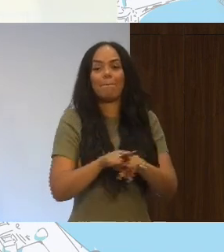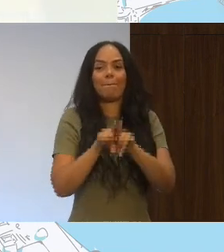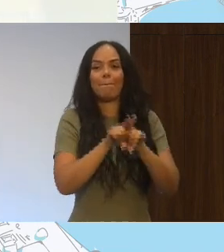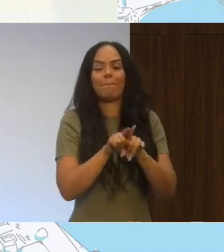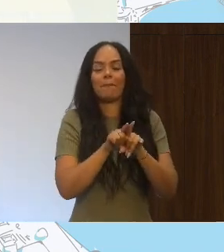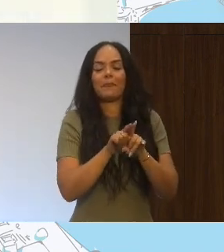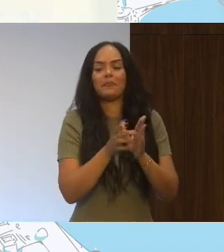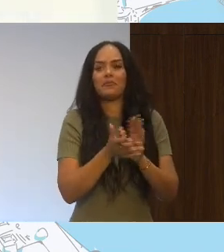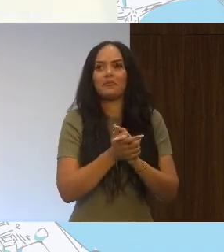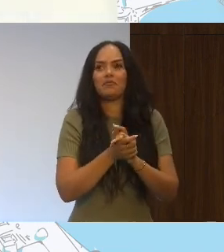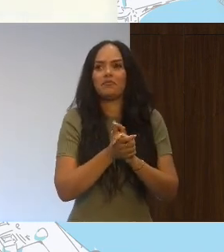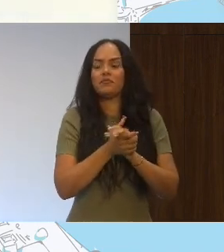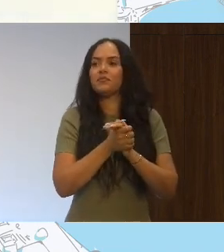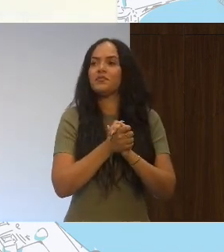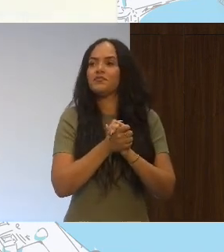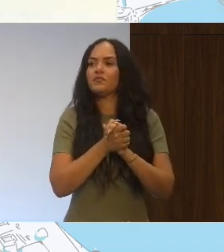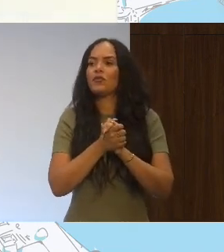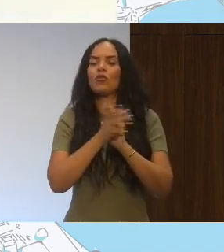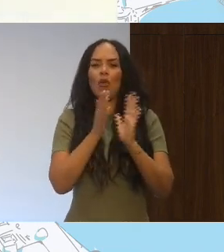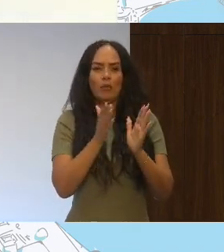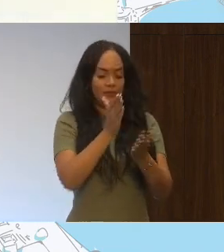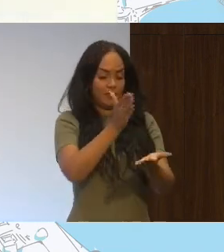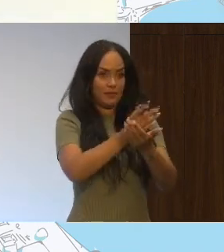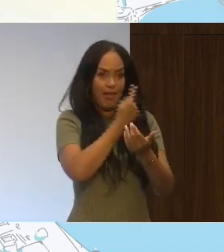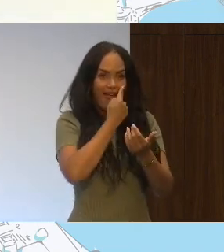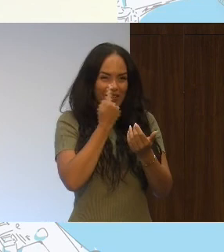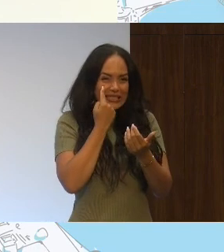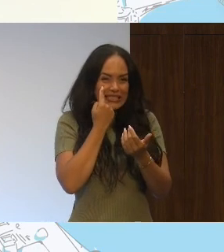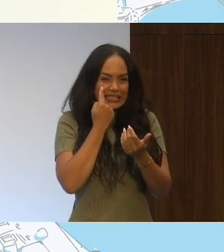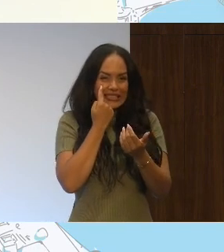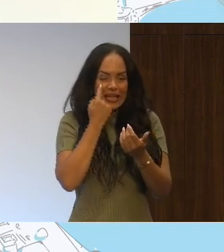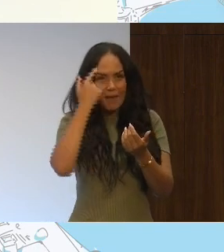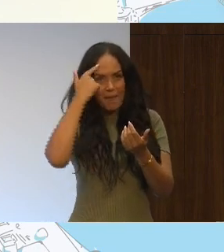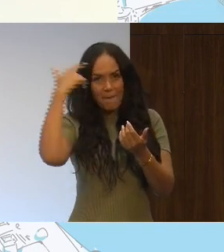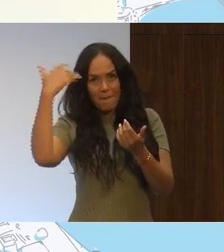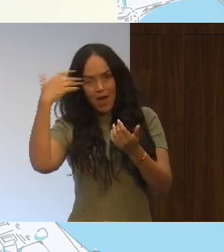And you know, the actual evidence in stroke within the migraine literature is that